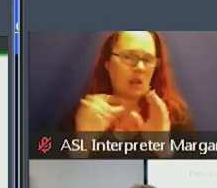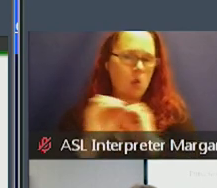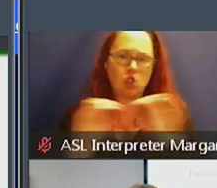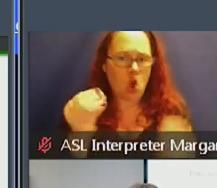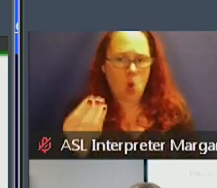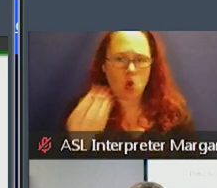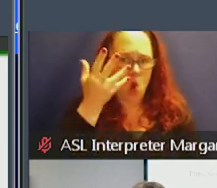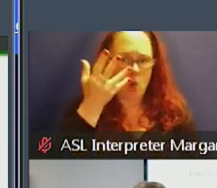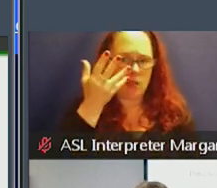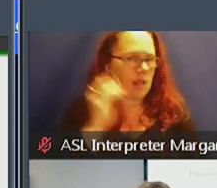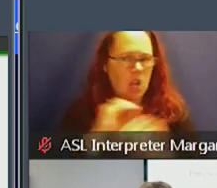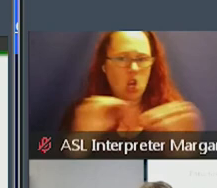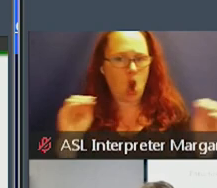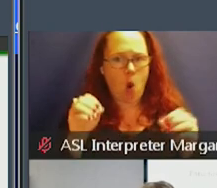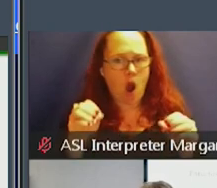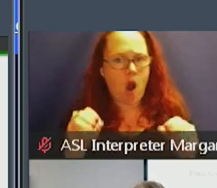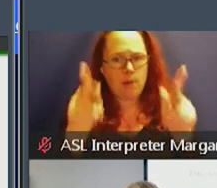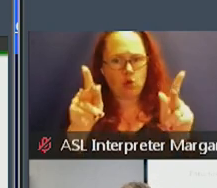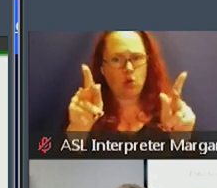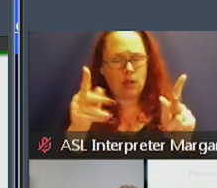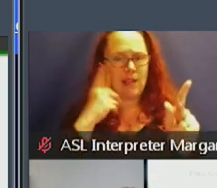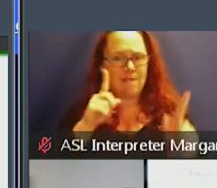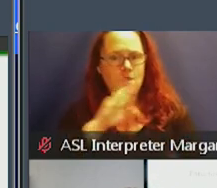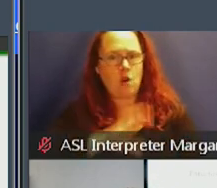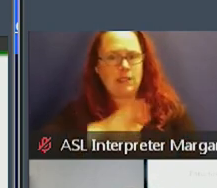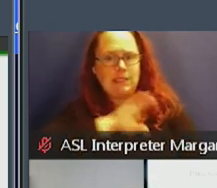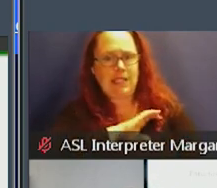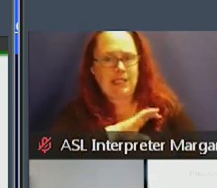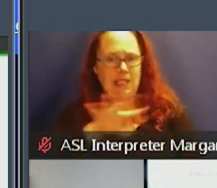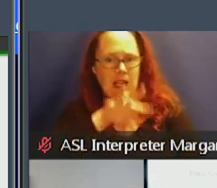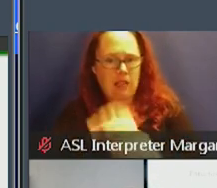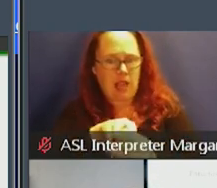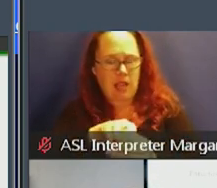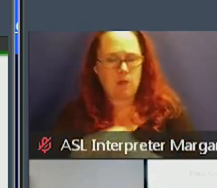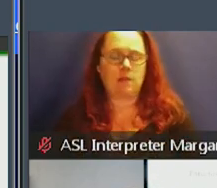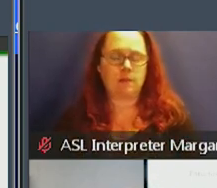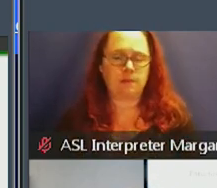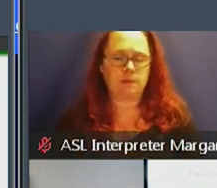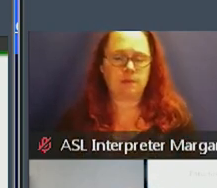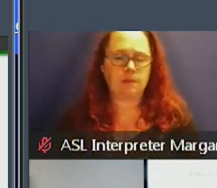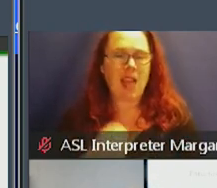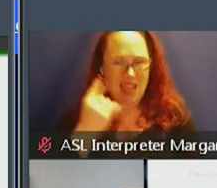opportunity for civic engagement and weather. And I think Madam chair, I, well, I'm not,